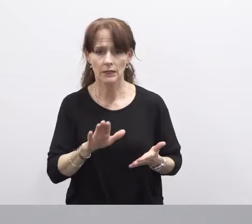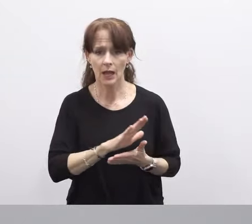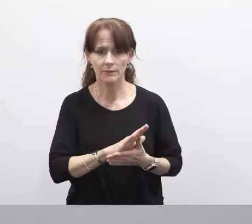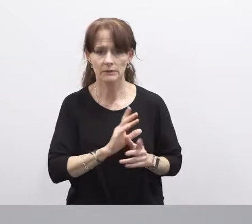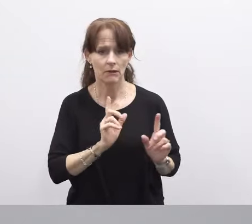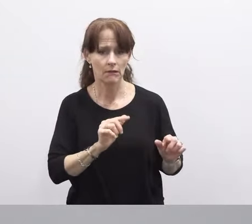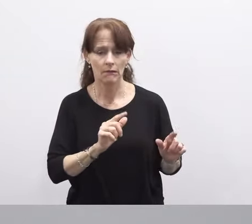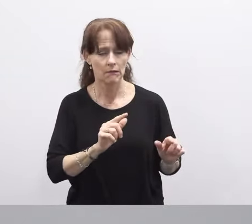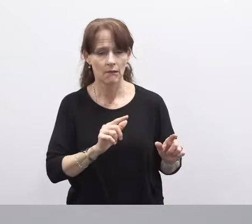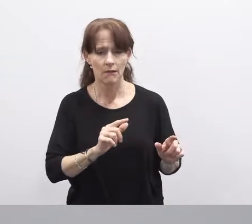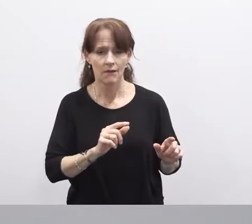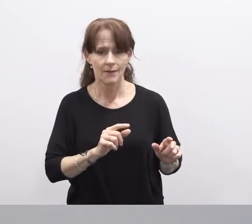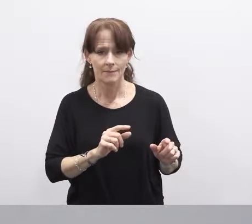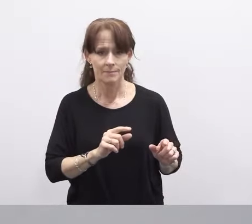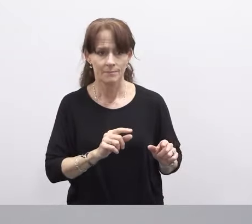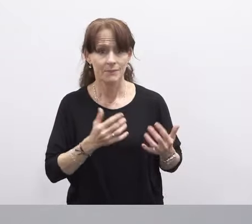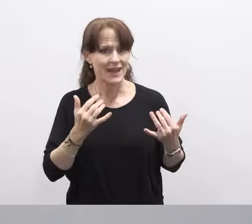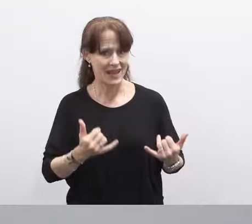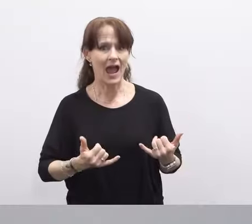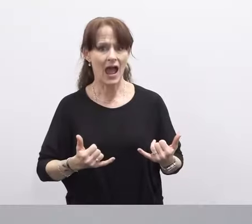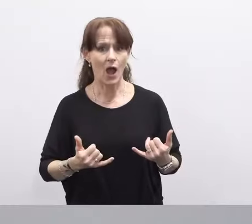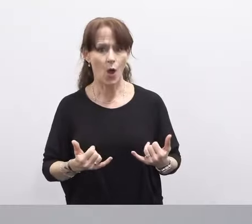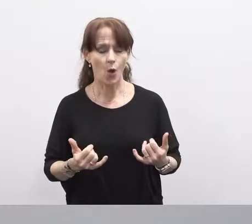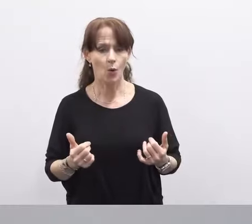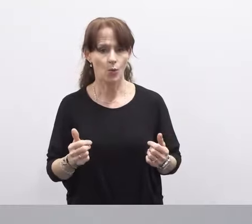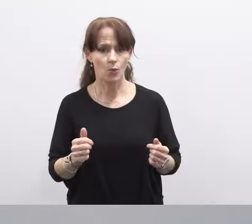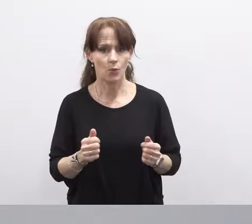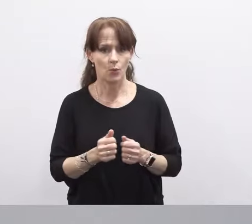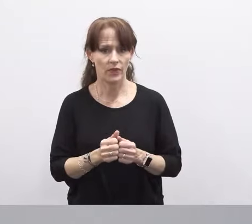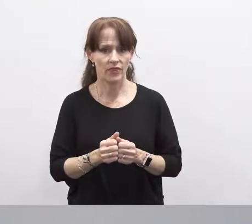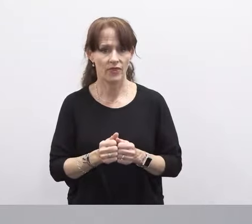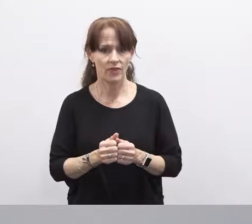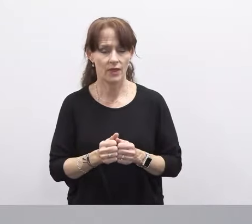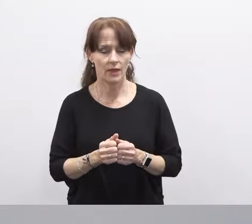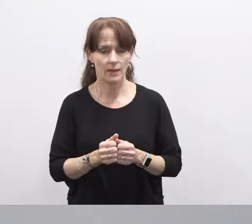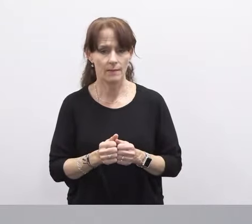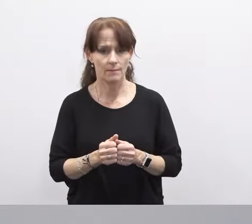And they, now with the revitalization and modernization,